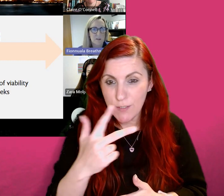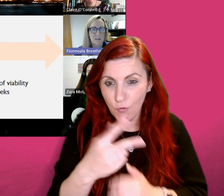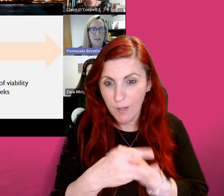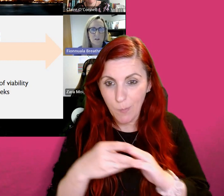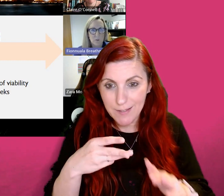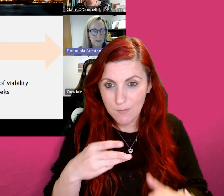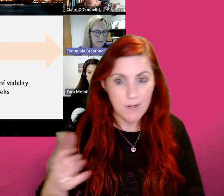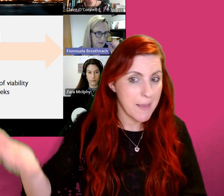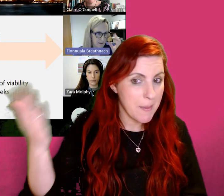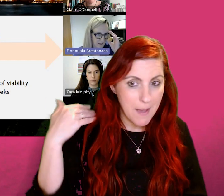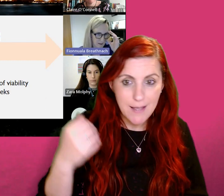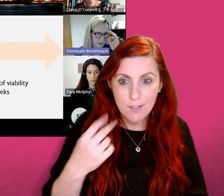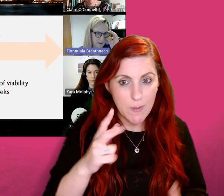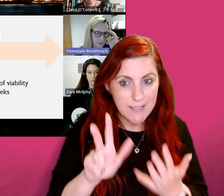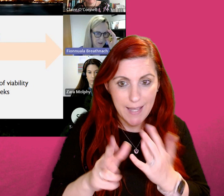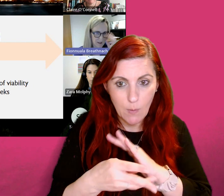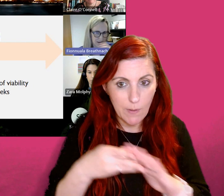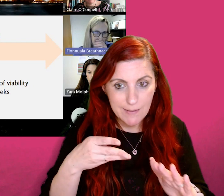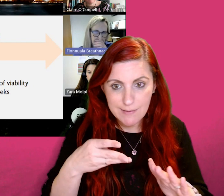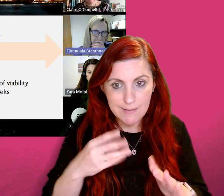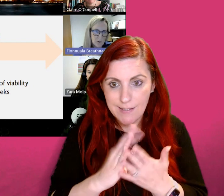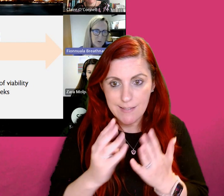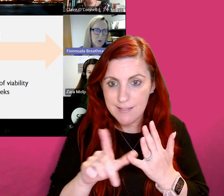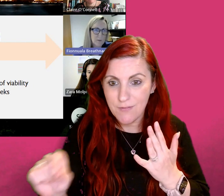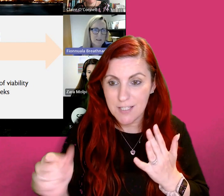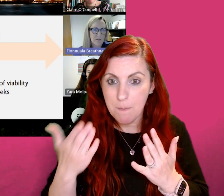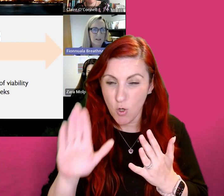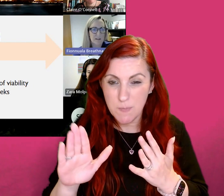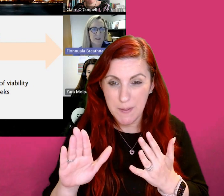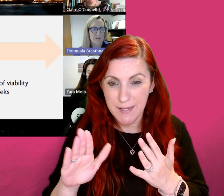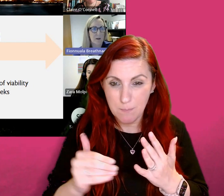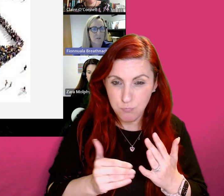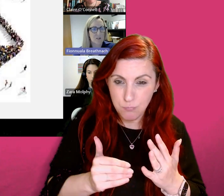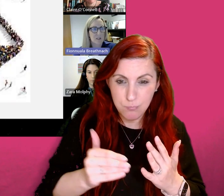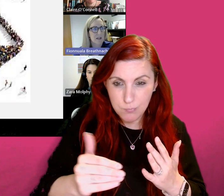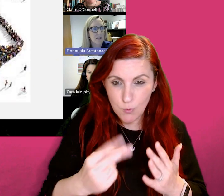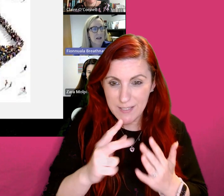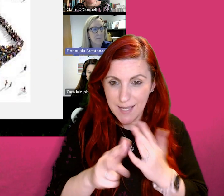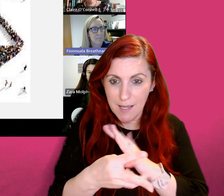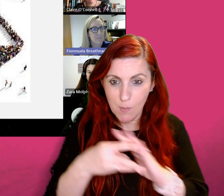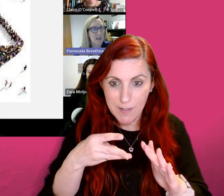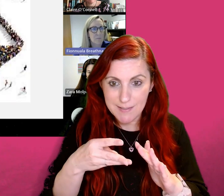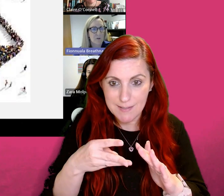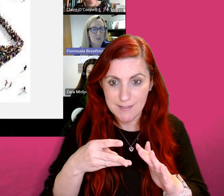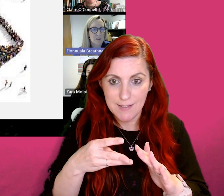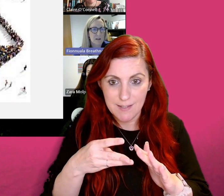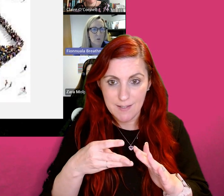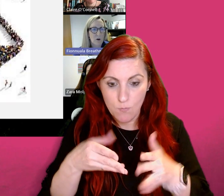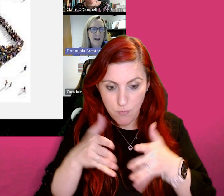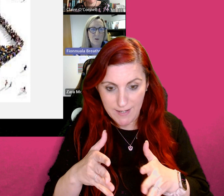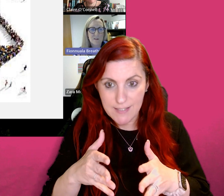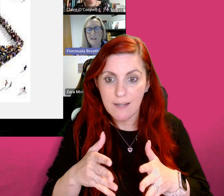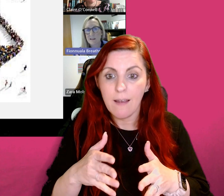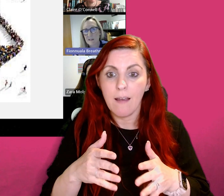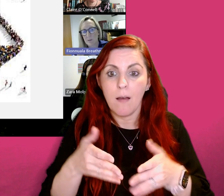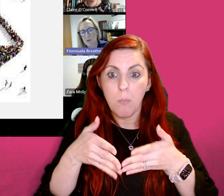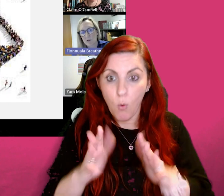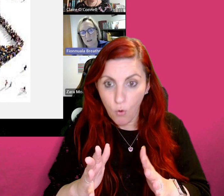about 28 weeks in the 1970s so enormous advances have happened um but how does the landscape look